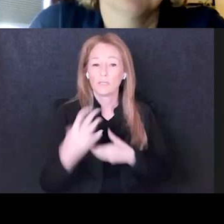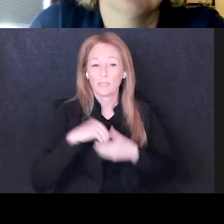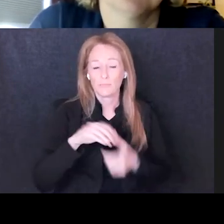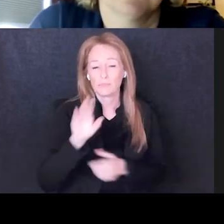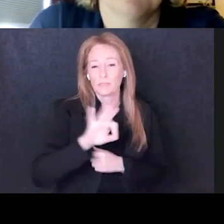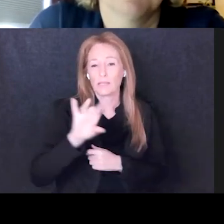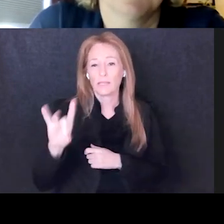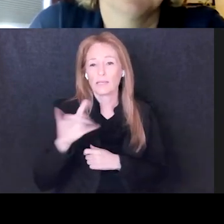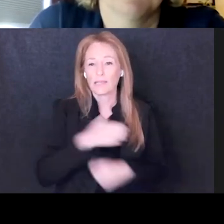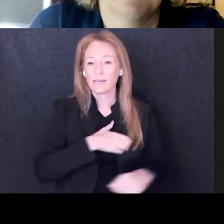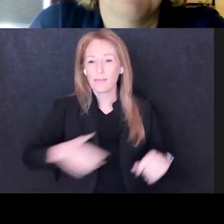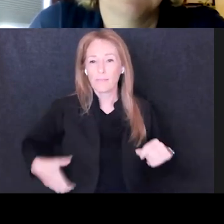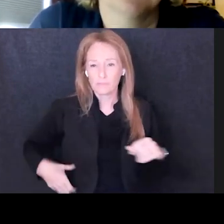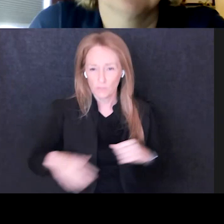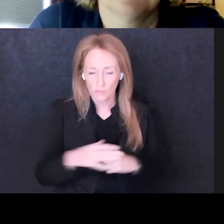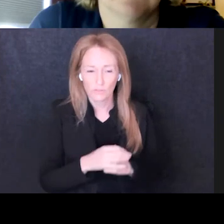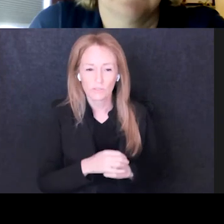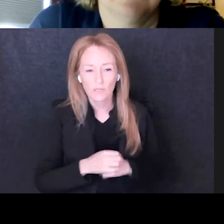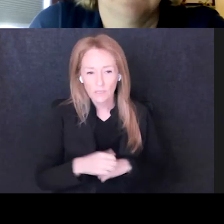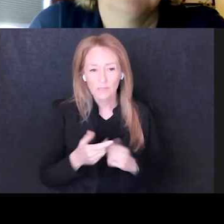THIS IS THE AAPPRECIATION.